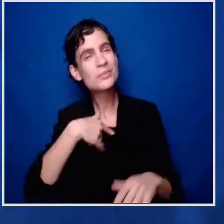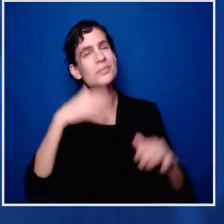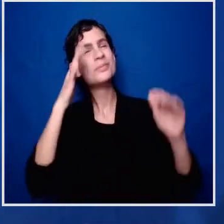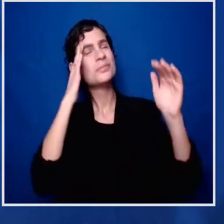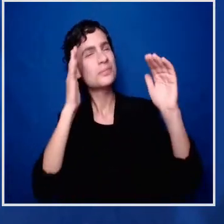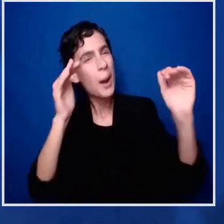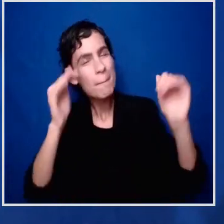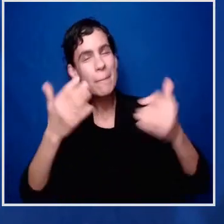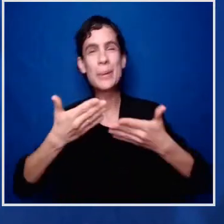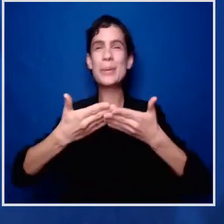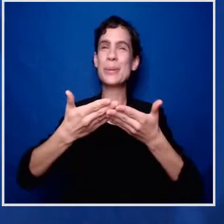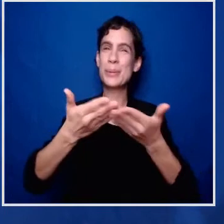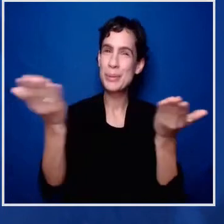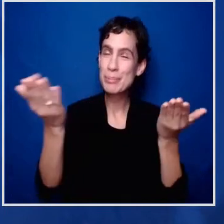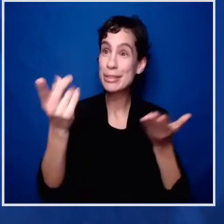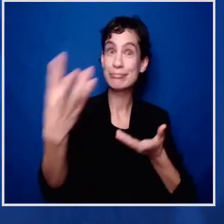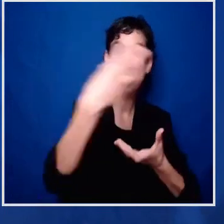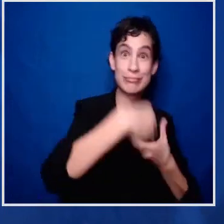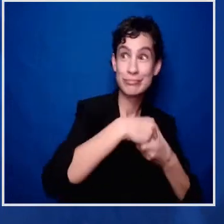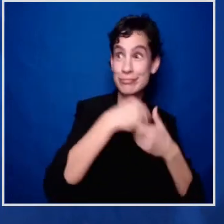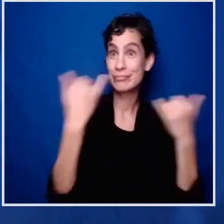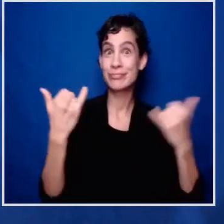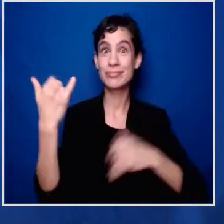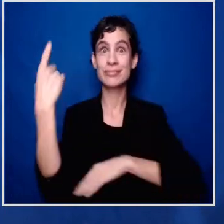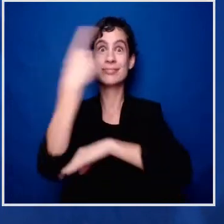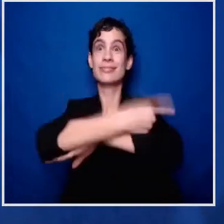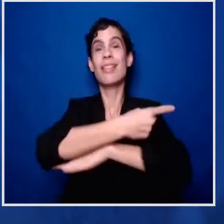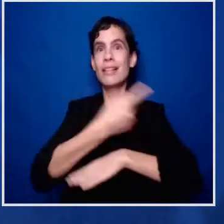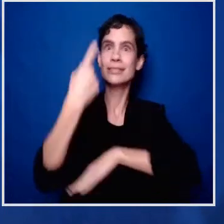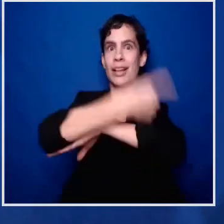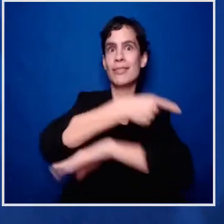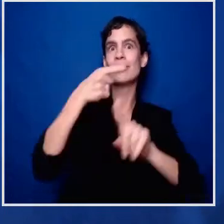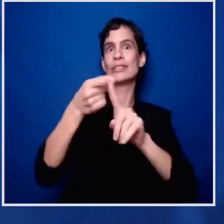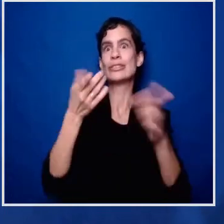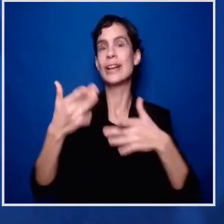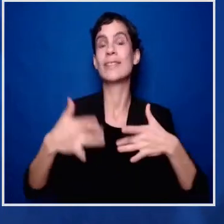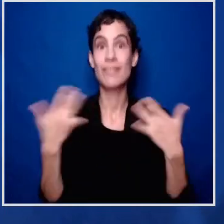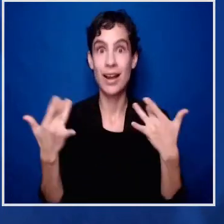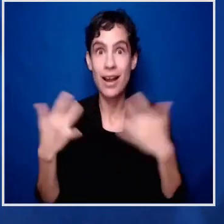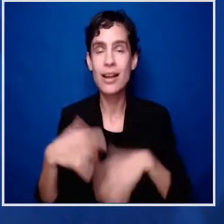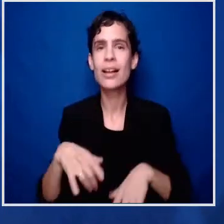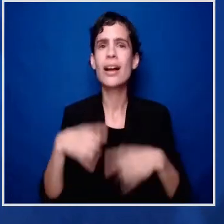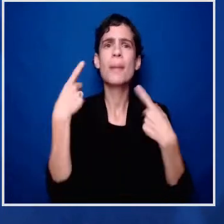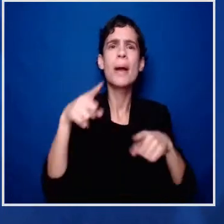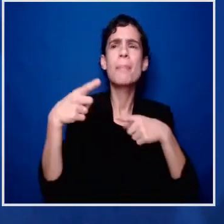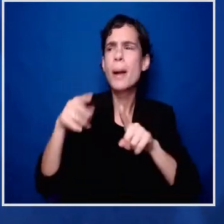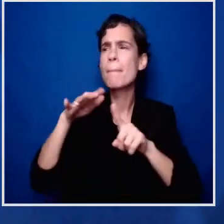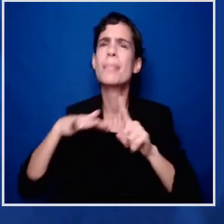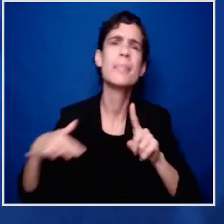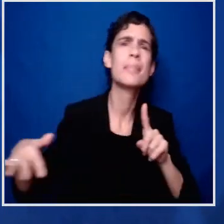WE ALSO HOPE THAT YOU ALL ARE PARTICIPATING IN THE DAY OF